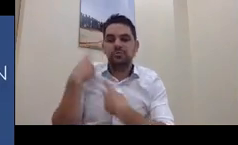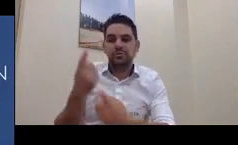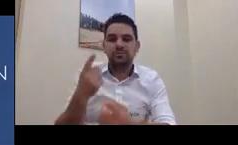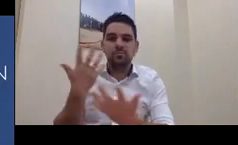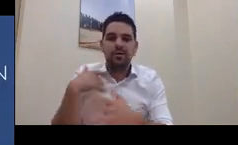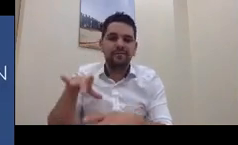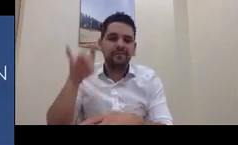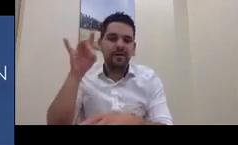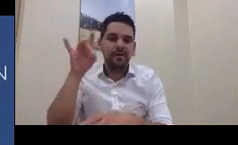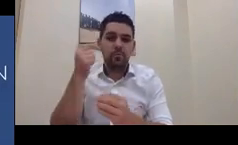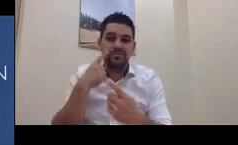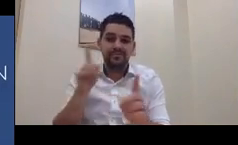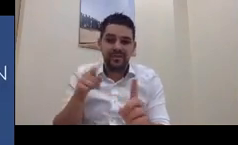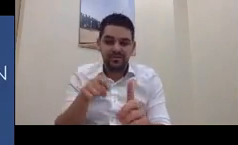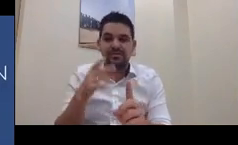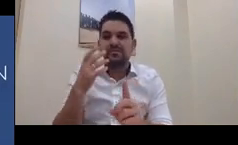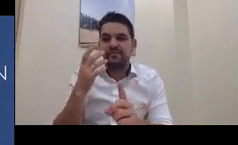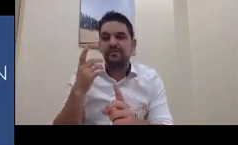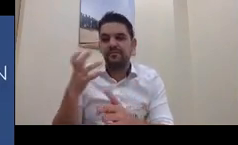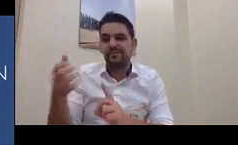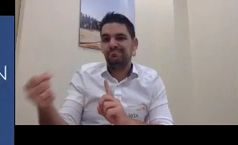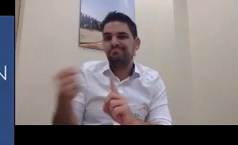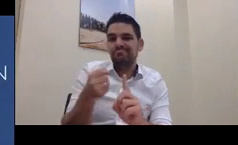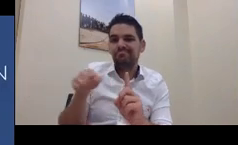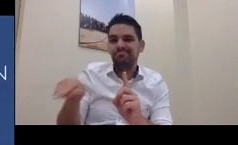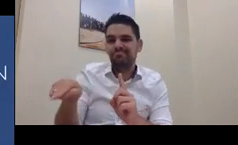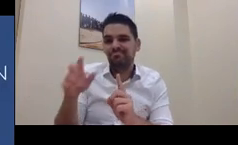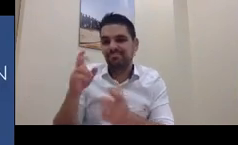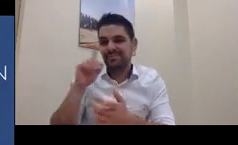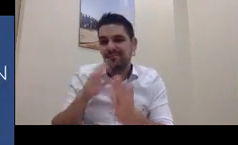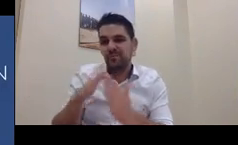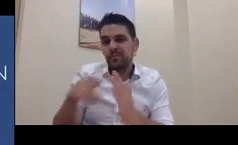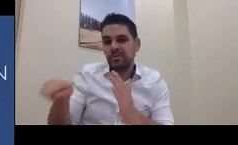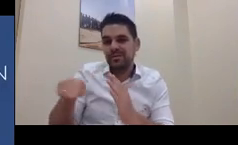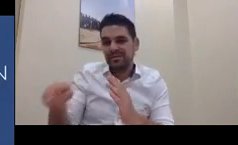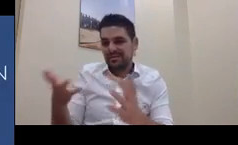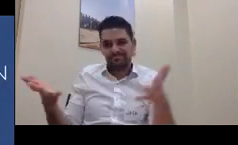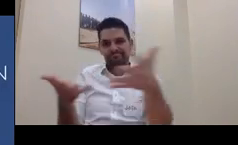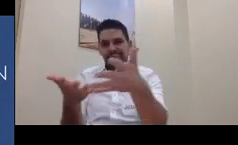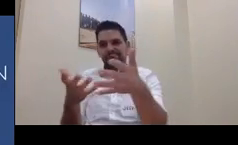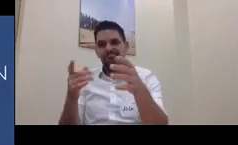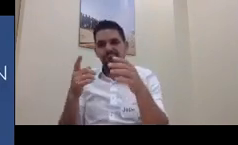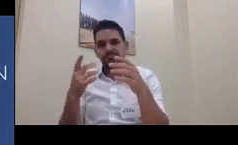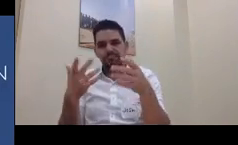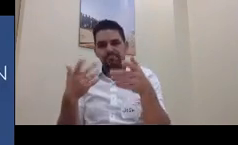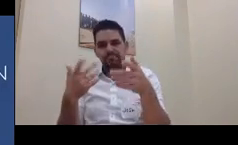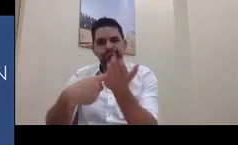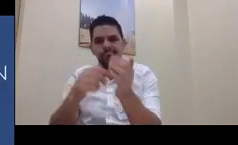In my experience and what I found to be most successful is getting the deaf community involved,